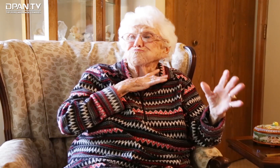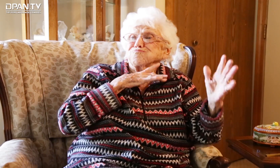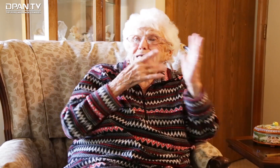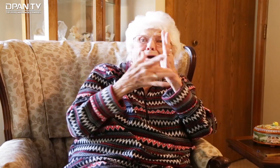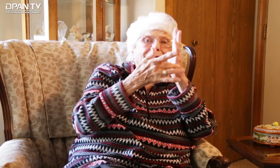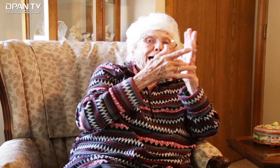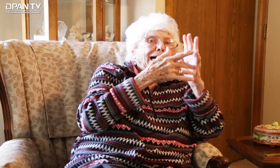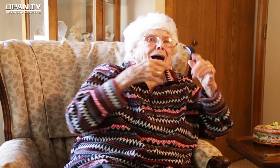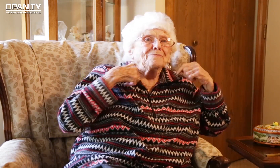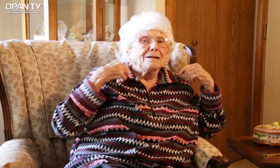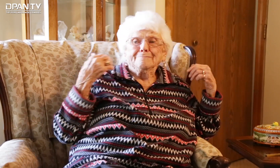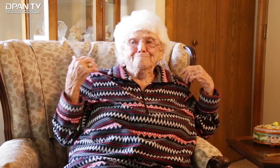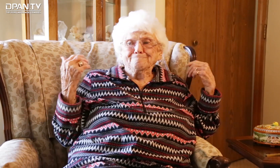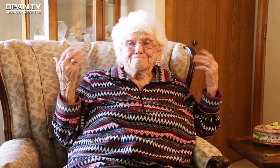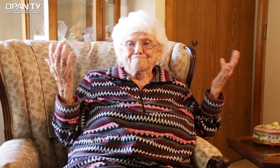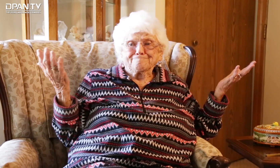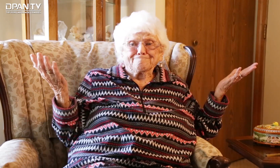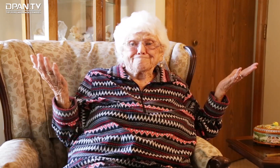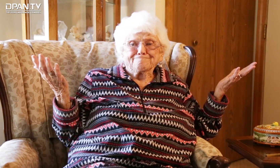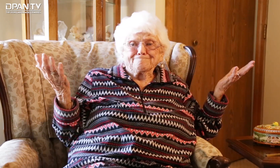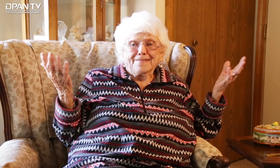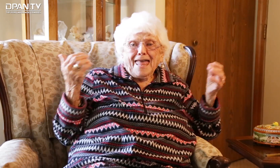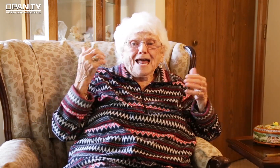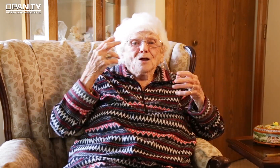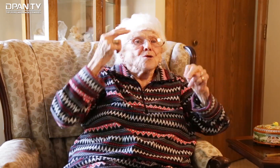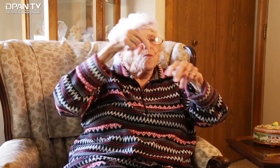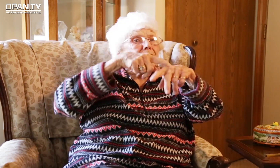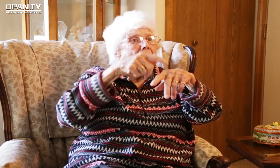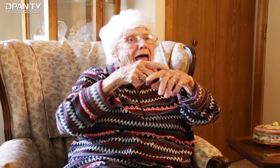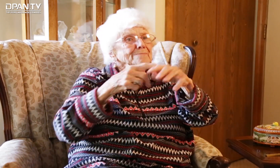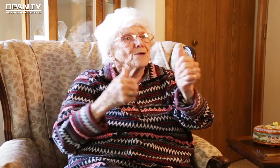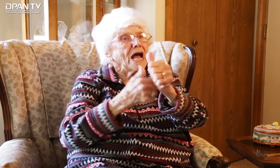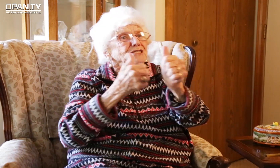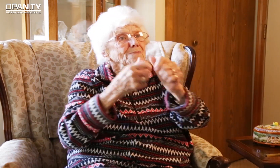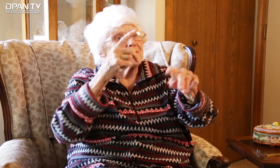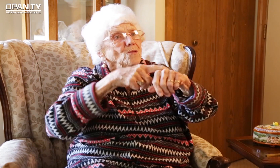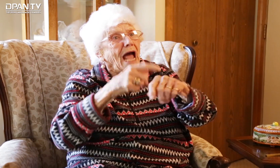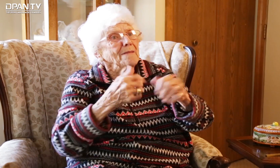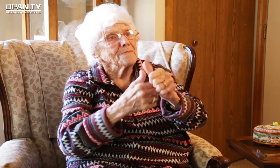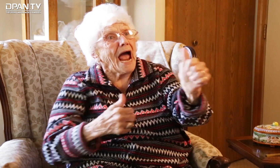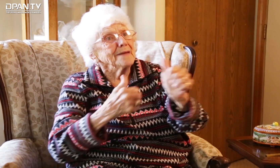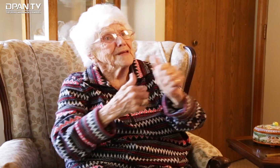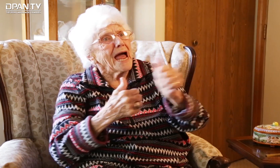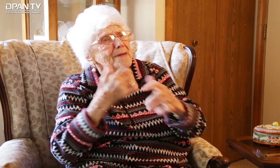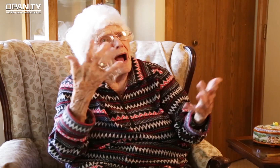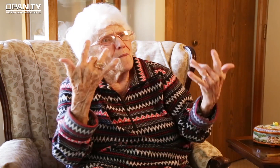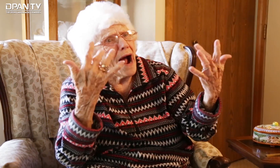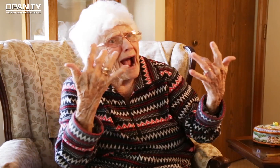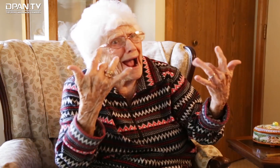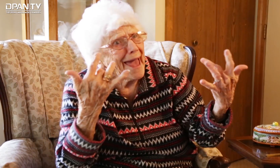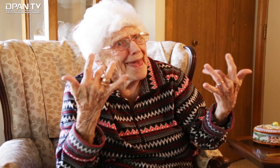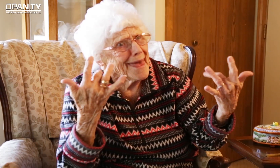Now... it's ALL ABOUT technology. Me? No time to catch up. Always falling behind.